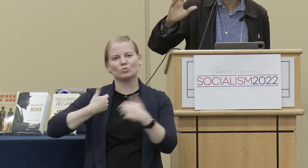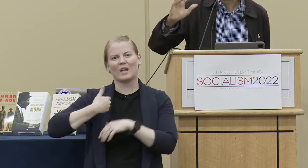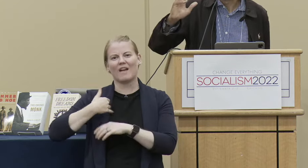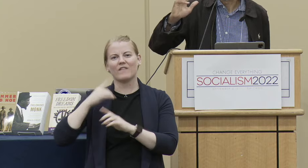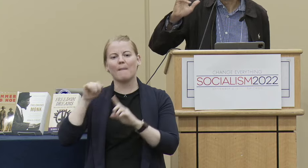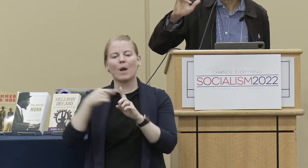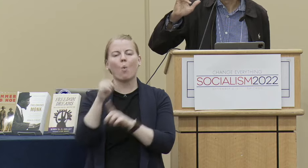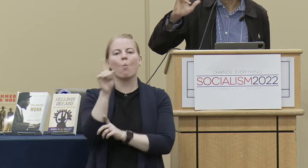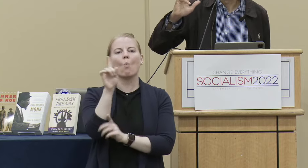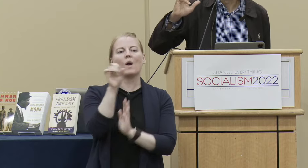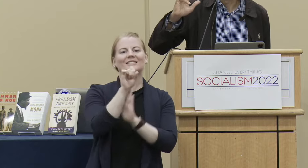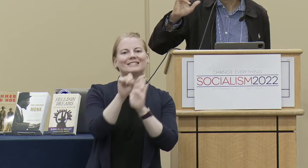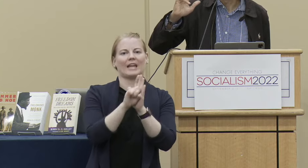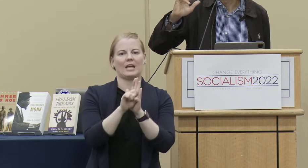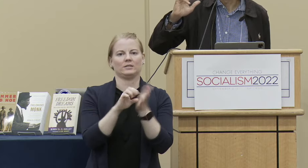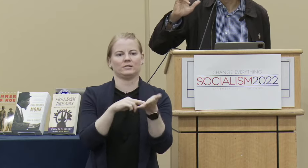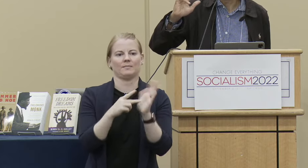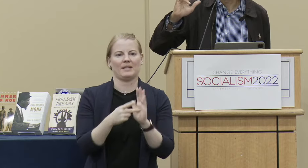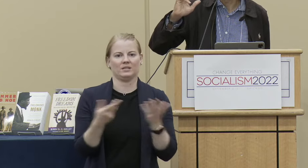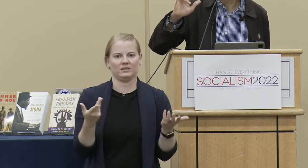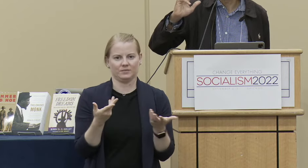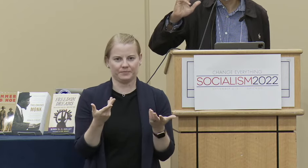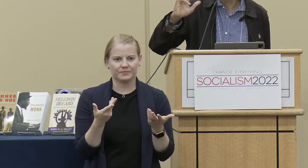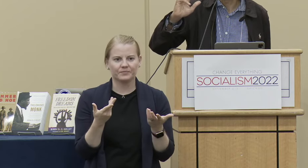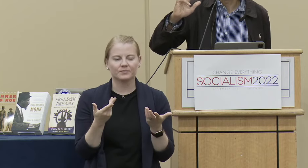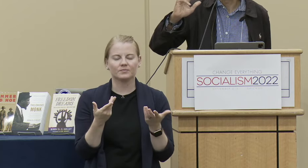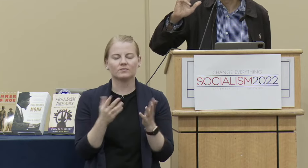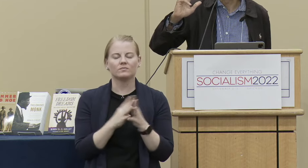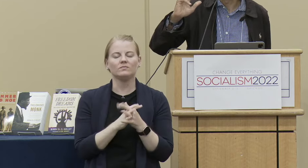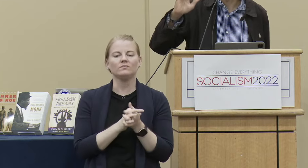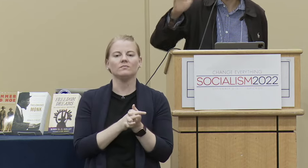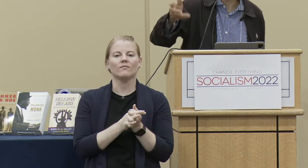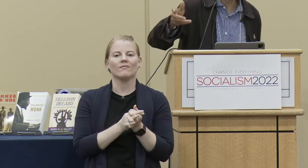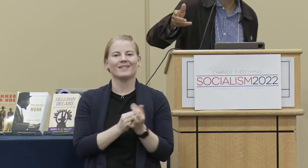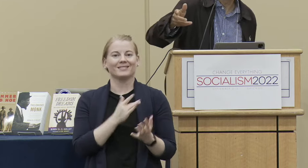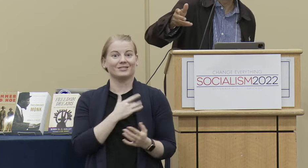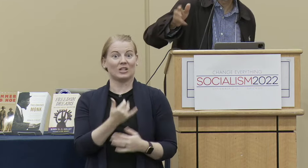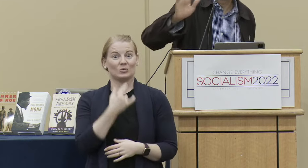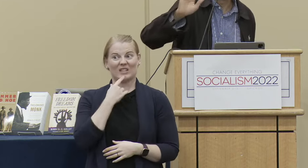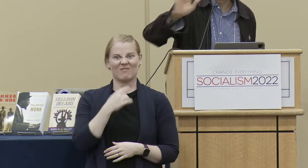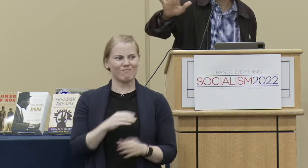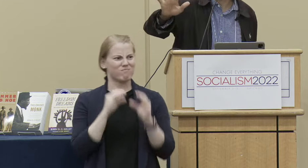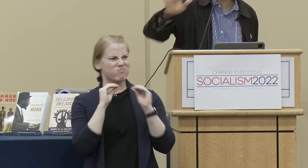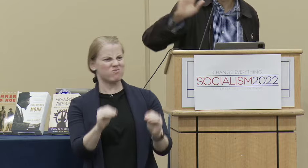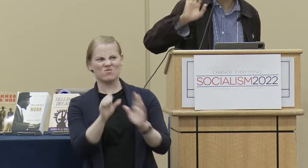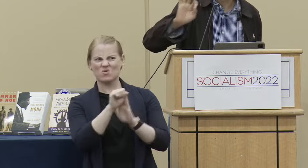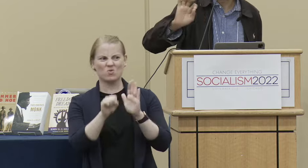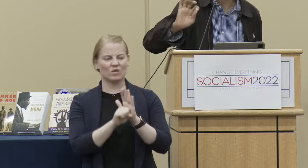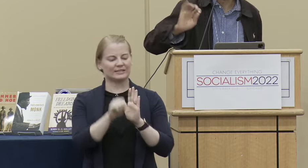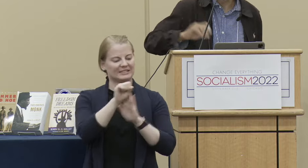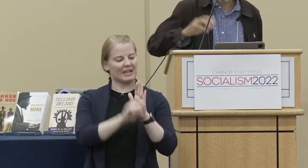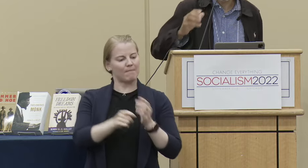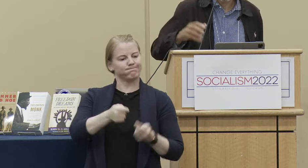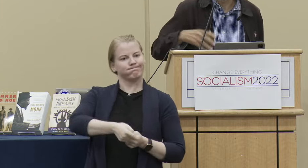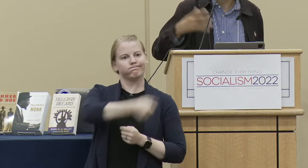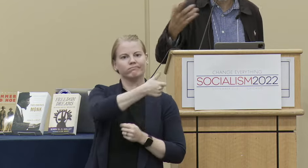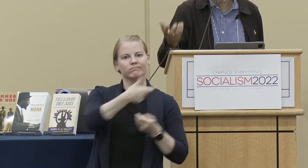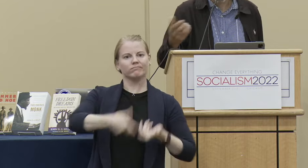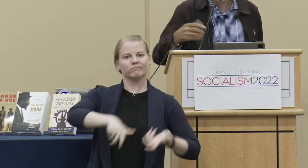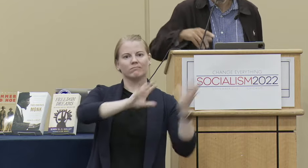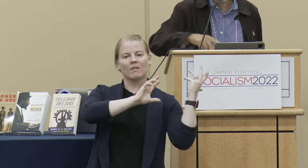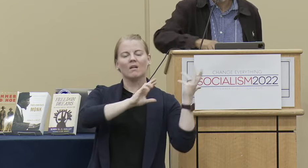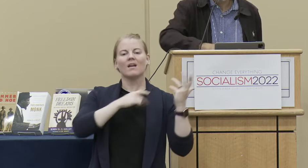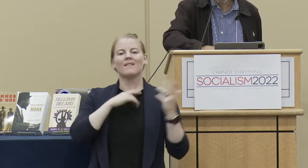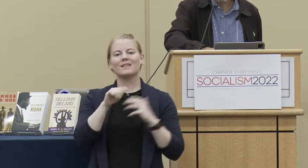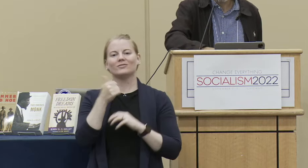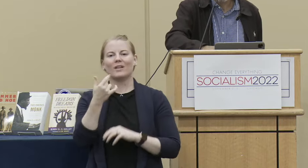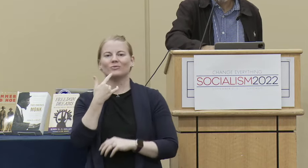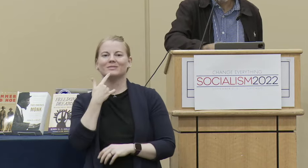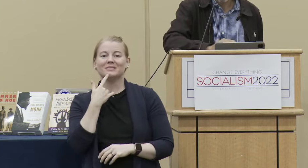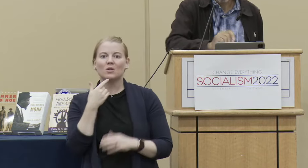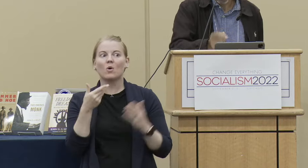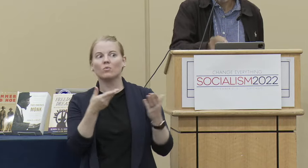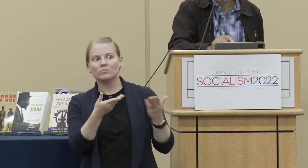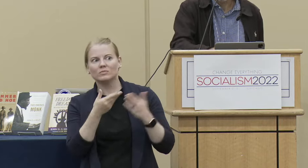debate we may end up having about where the state is.